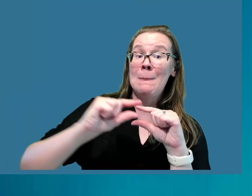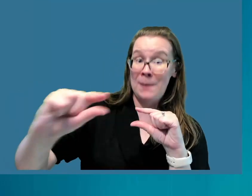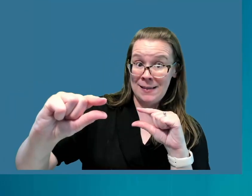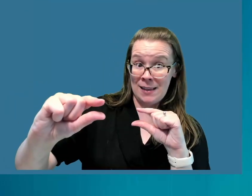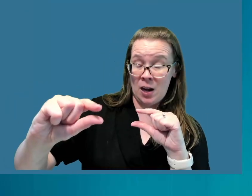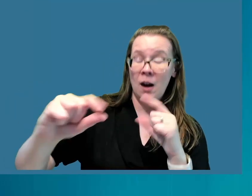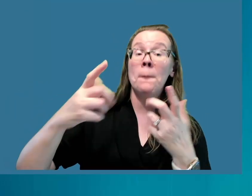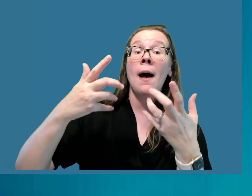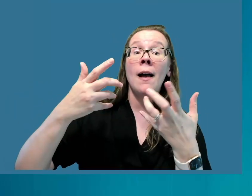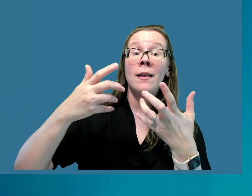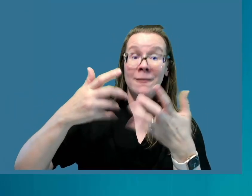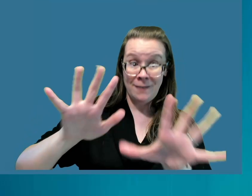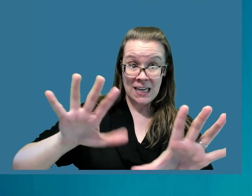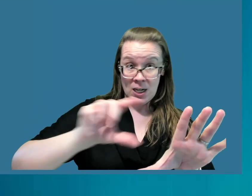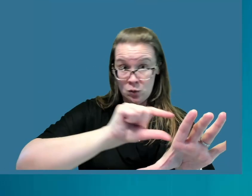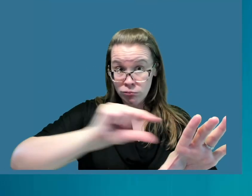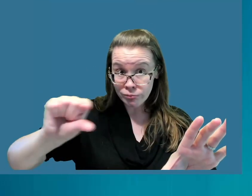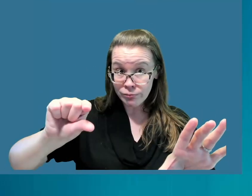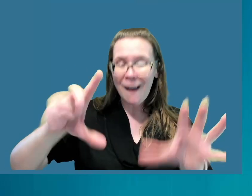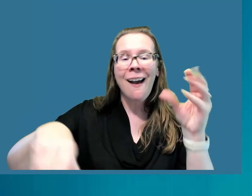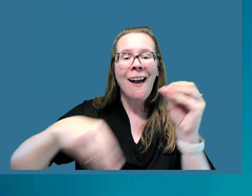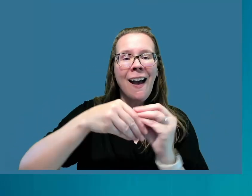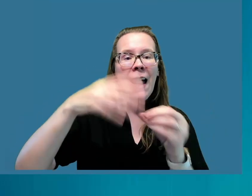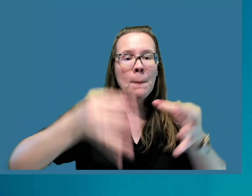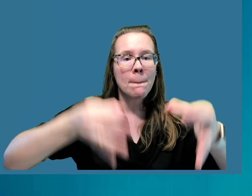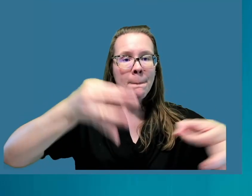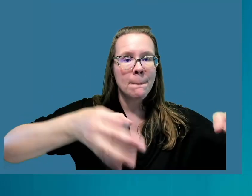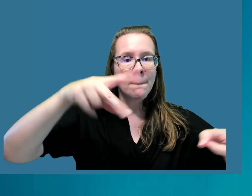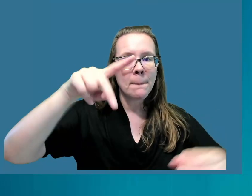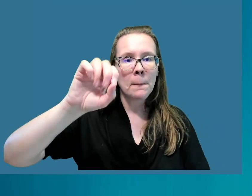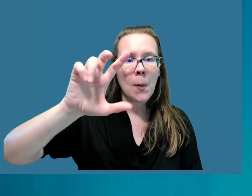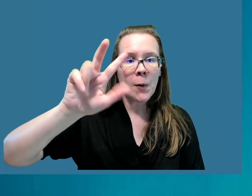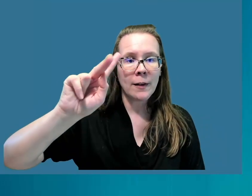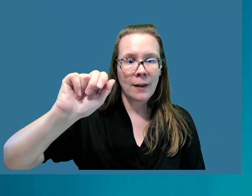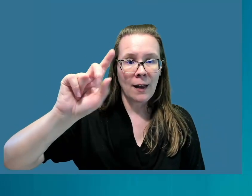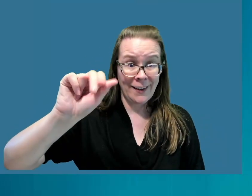So after we've made that base layer cookie I have, um, them make another base layer cookie. But,